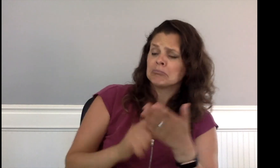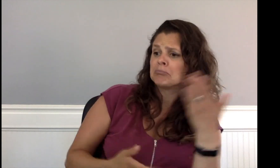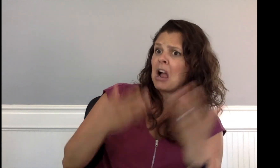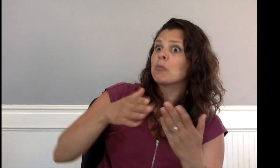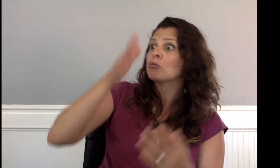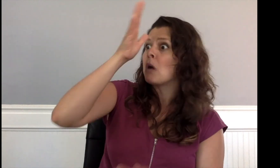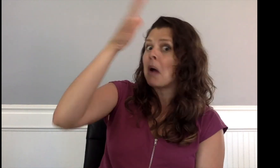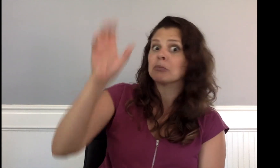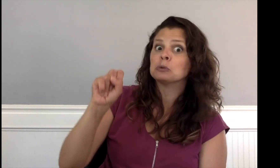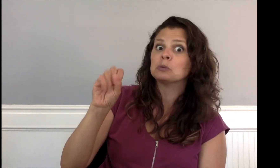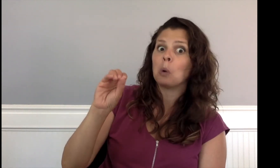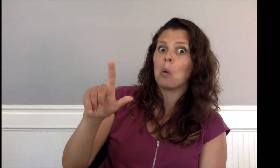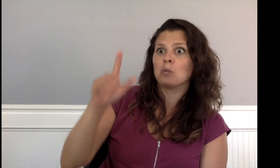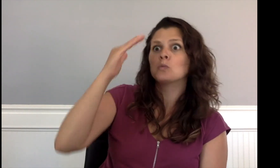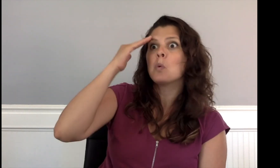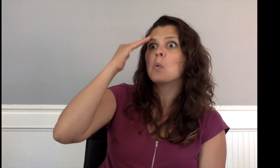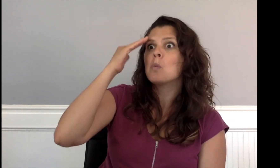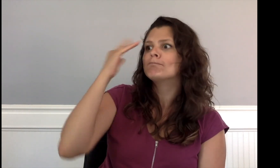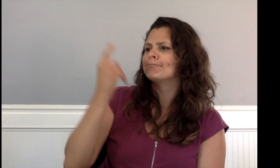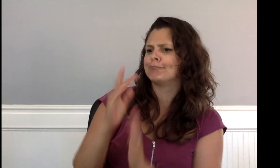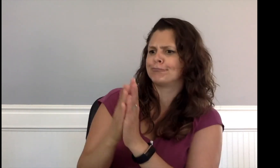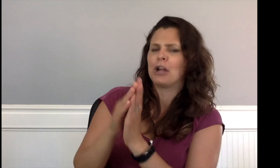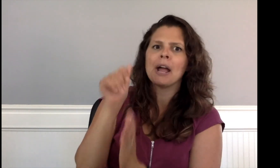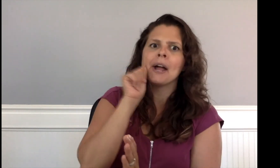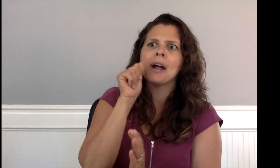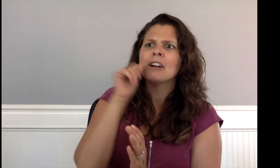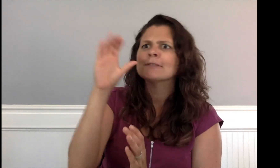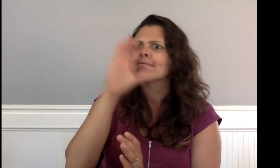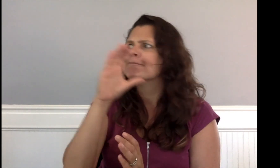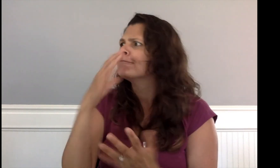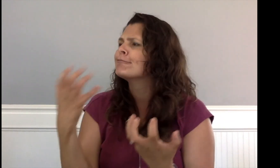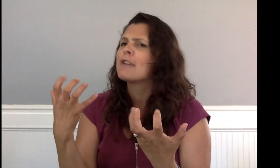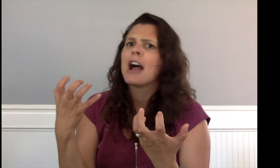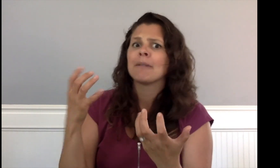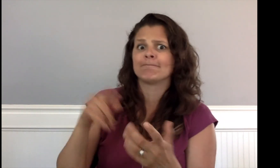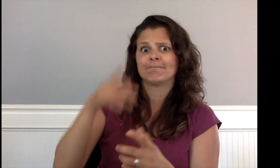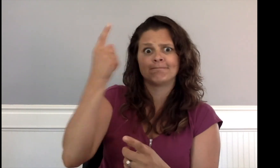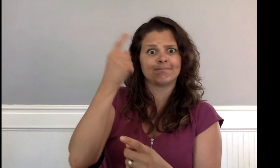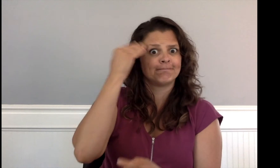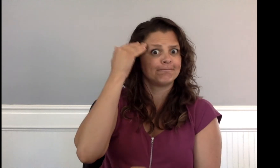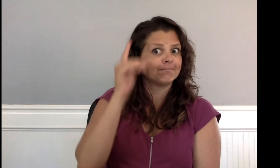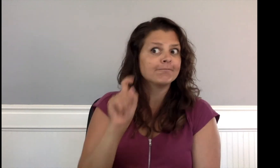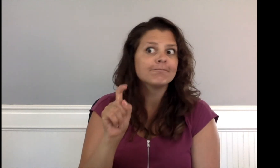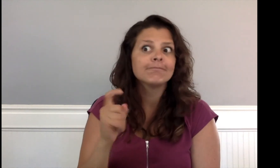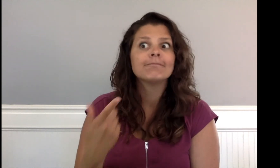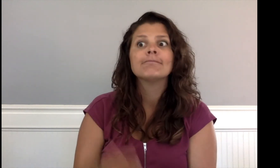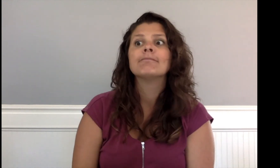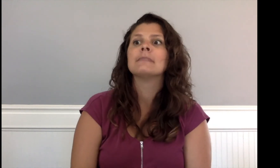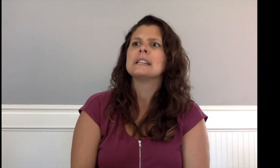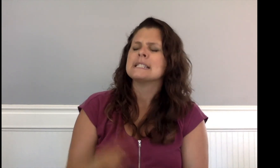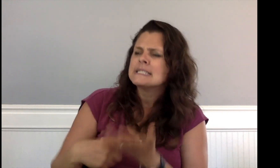"Maybe Grandpa Sol knows about the book Aggie is looking for," Charlie suggested.